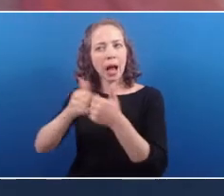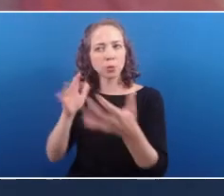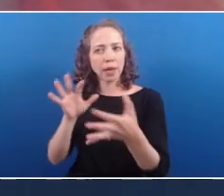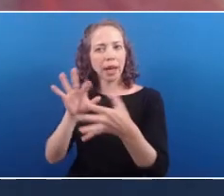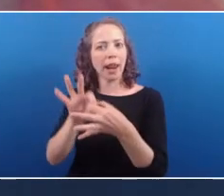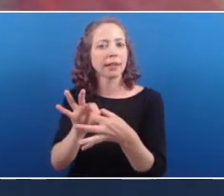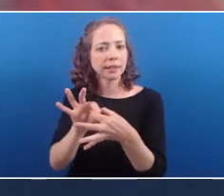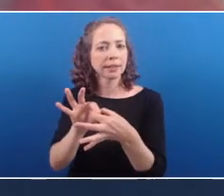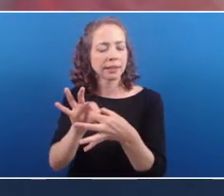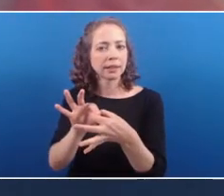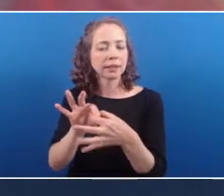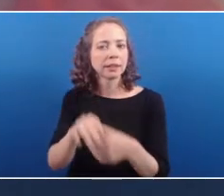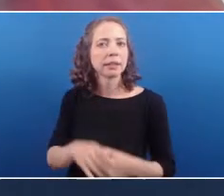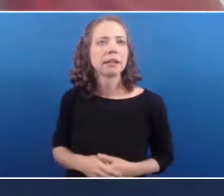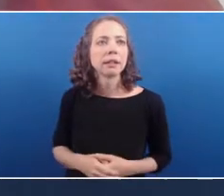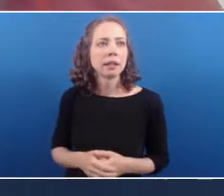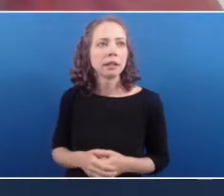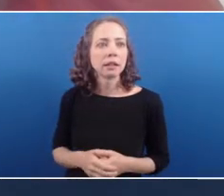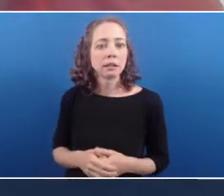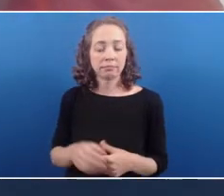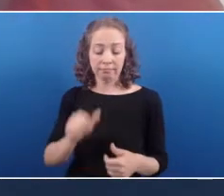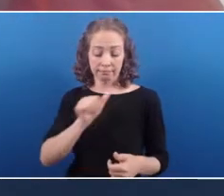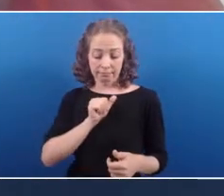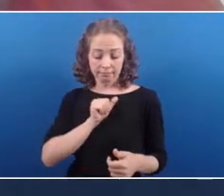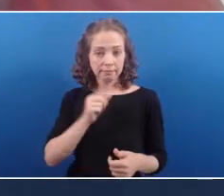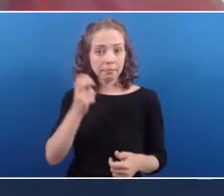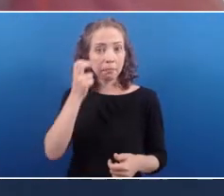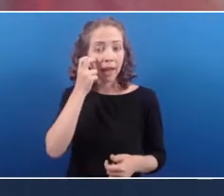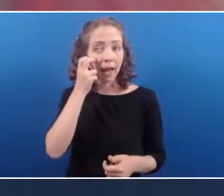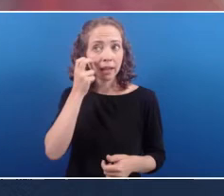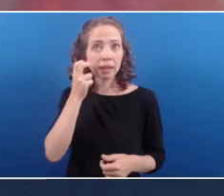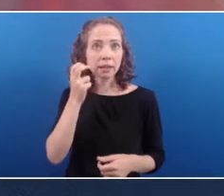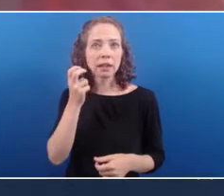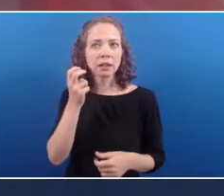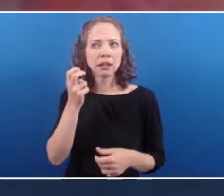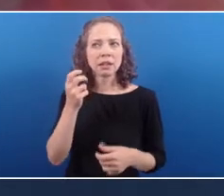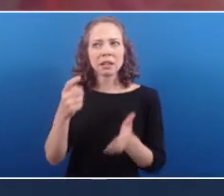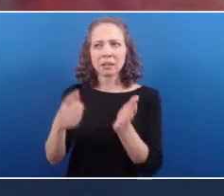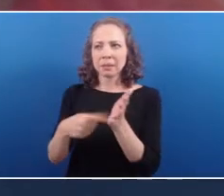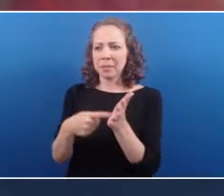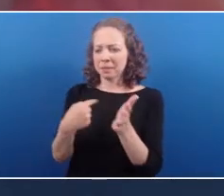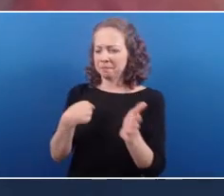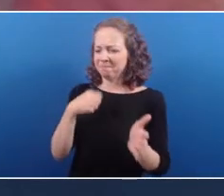as somebody who, myself, is blind, I don’t always feel comfortable turning on the camera